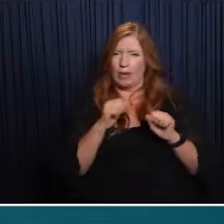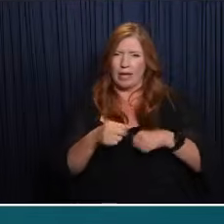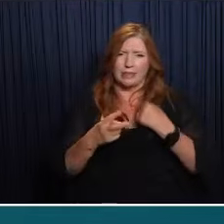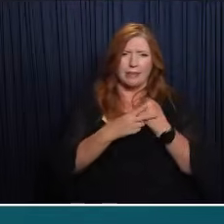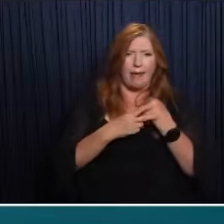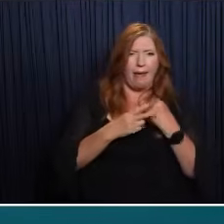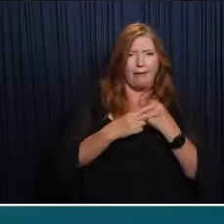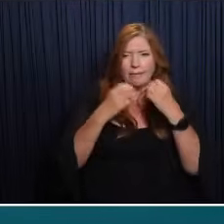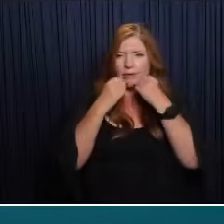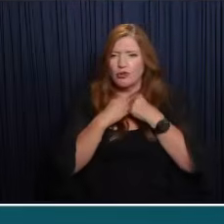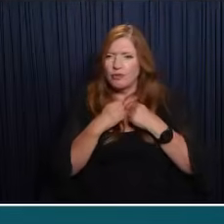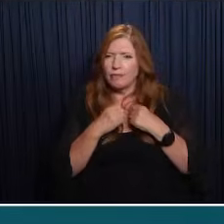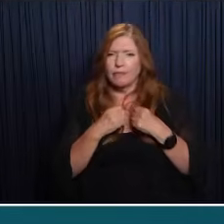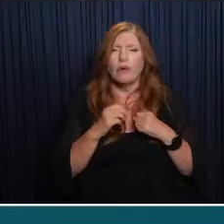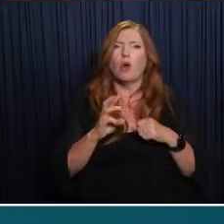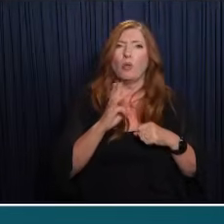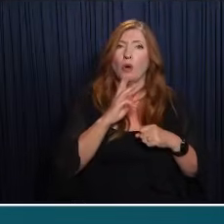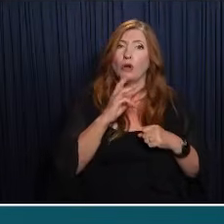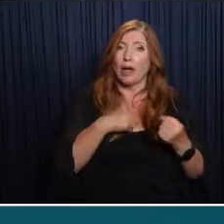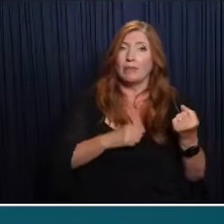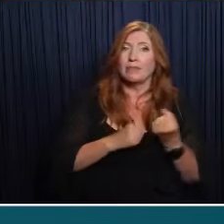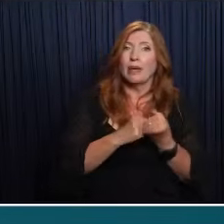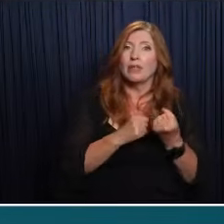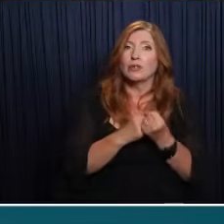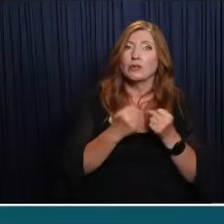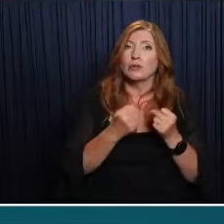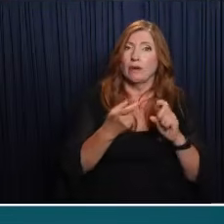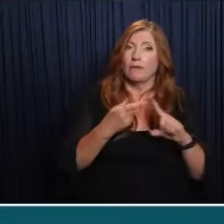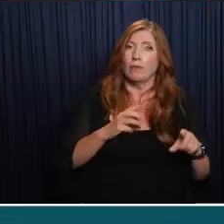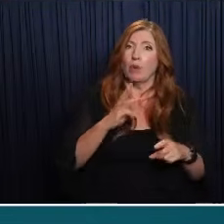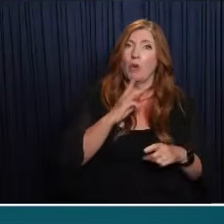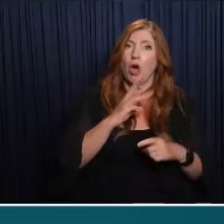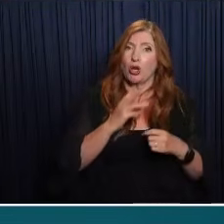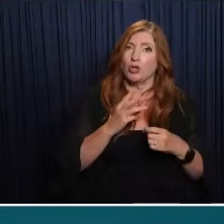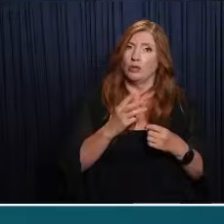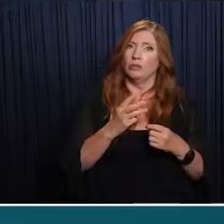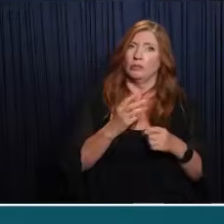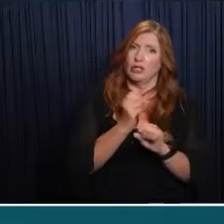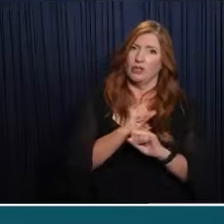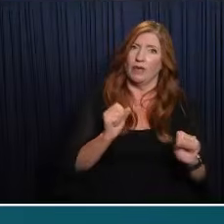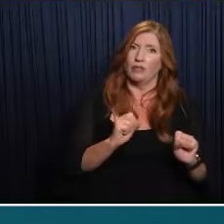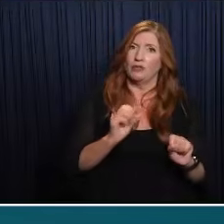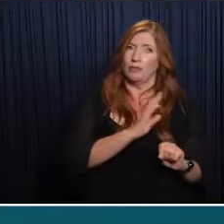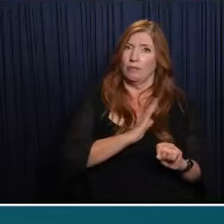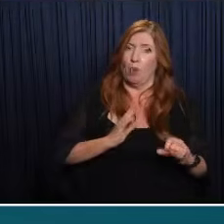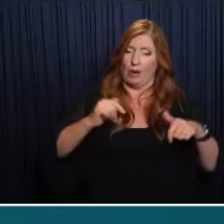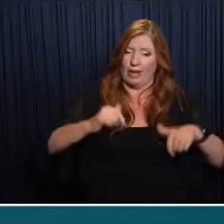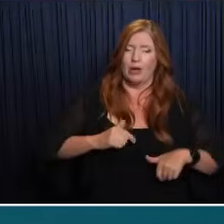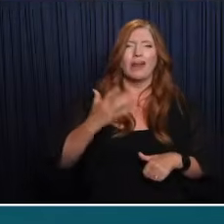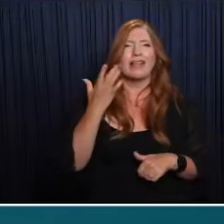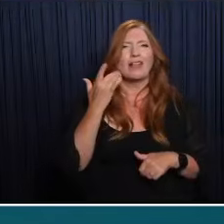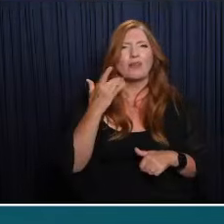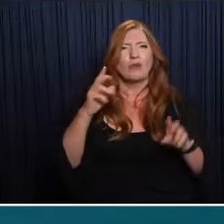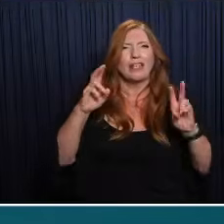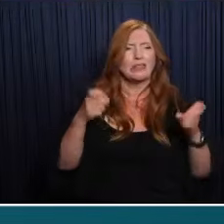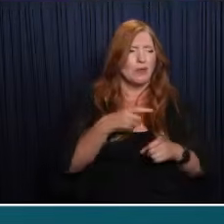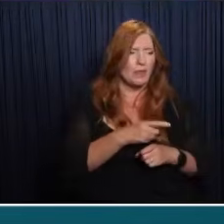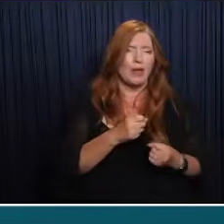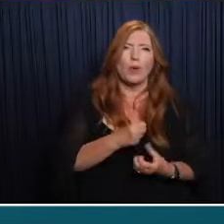WHEN WE ARE LOOKING AT REALLY CONSERVING WATER, I AM ENDORSED BY A WATER CONSERVATION BOARD